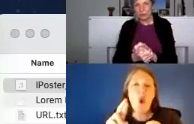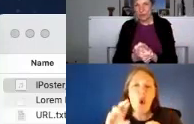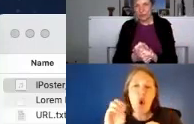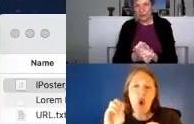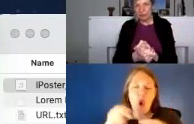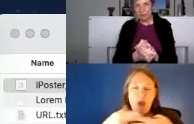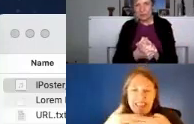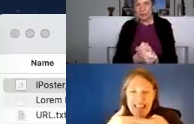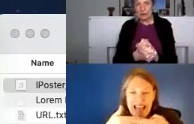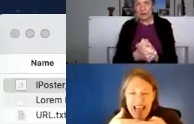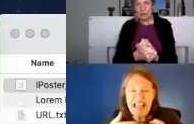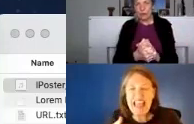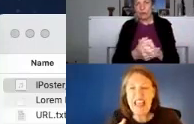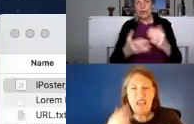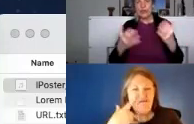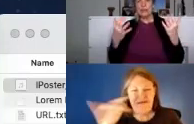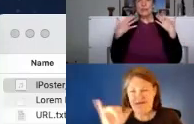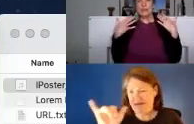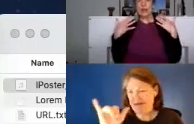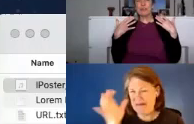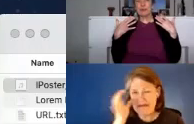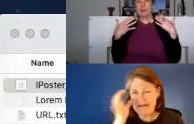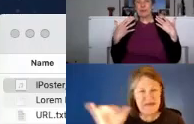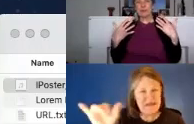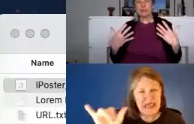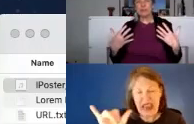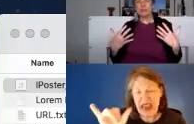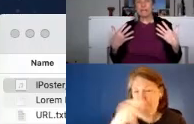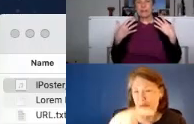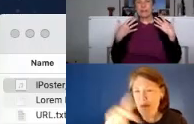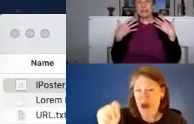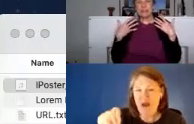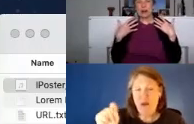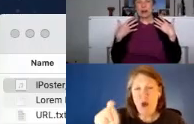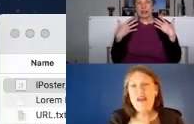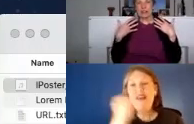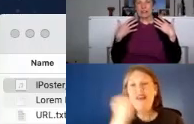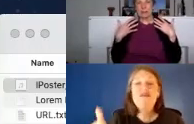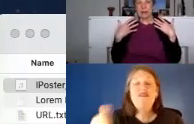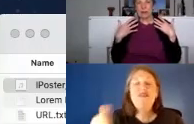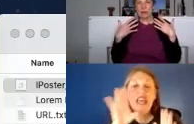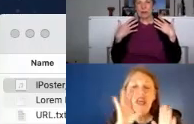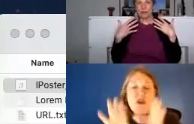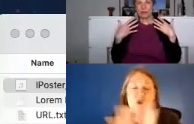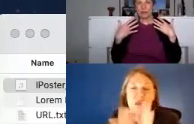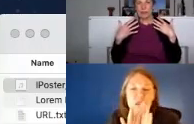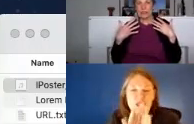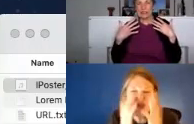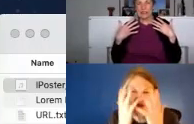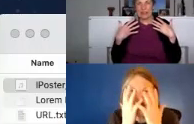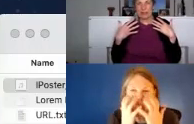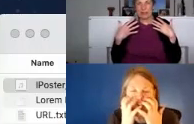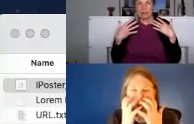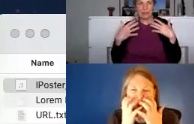a PowerPoint, 07:29:29 the other images are very dark and in the background, so you are not seeing, if you